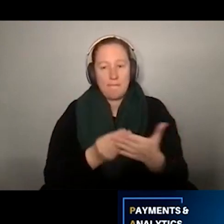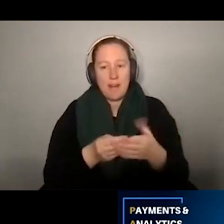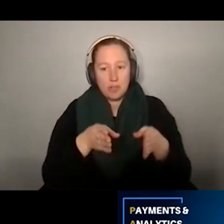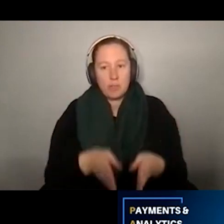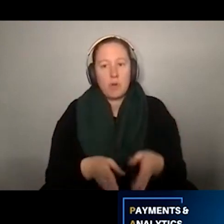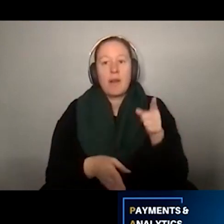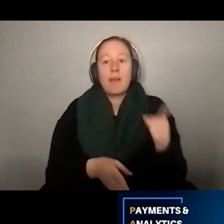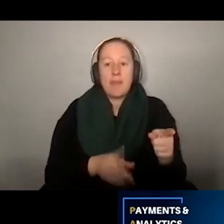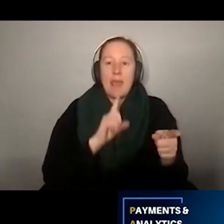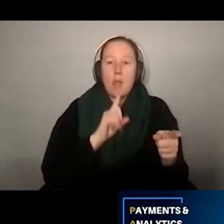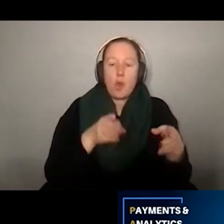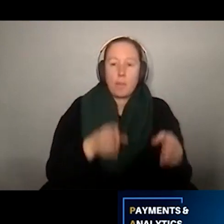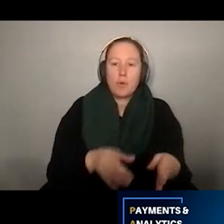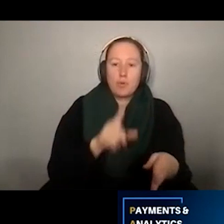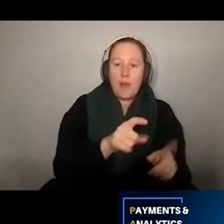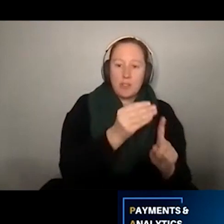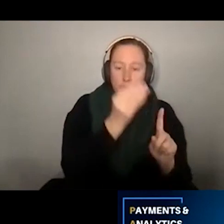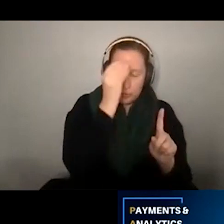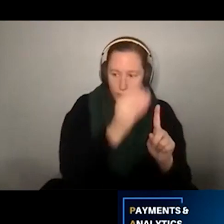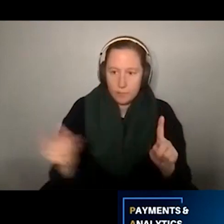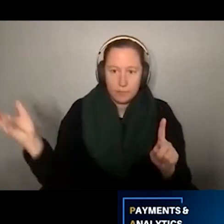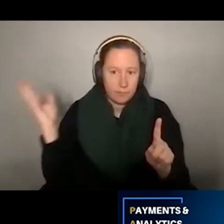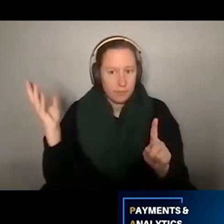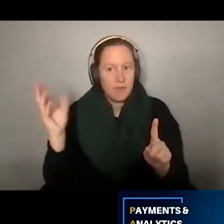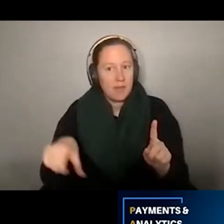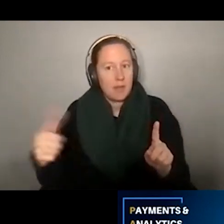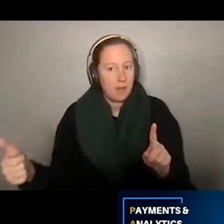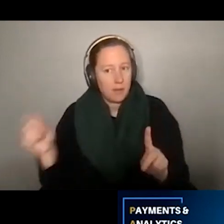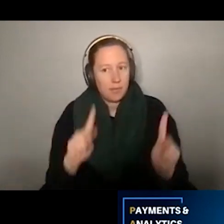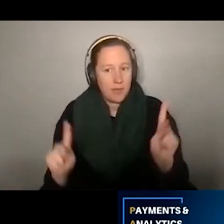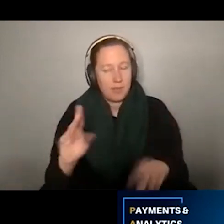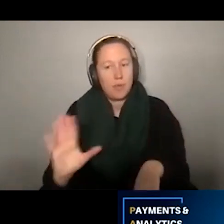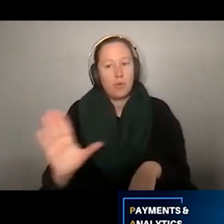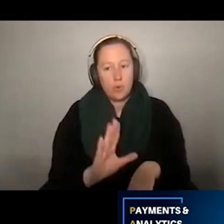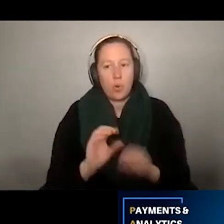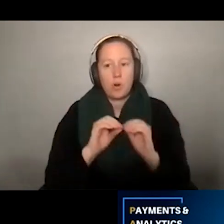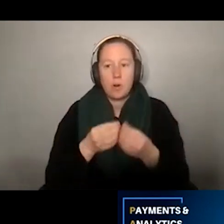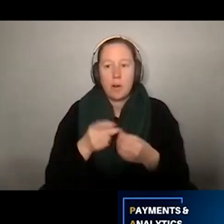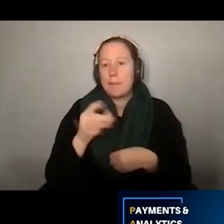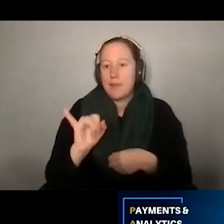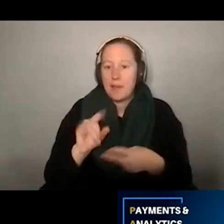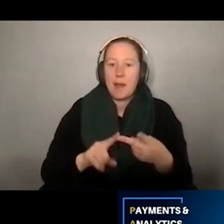the liaison with other stakeholders at your organization, such as the PI departmental support staff.